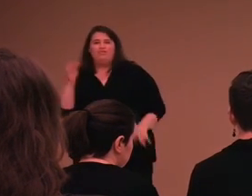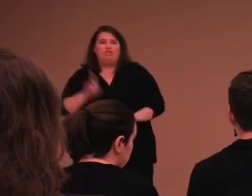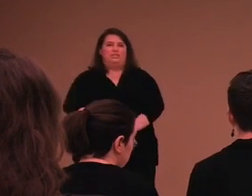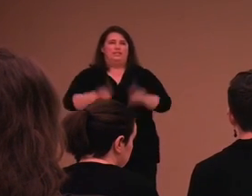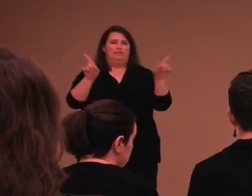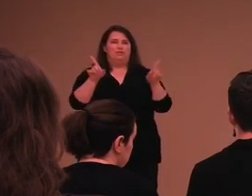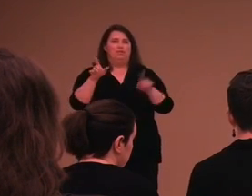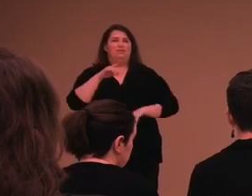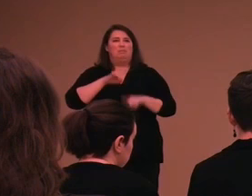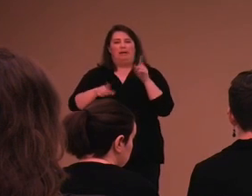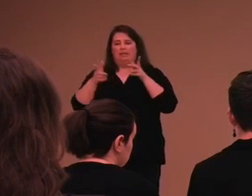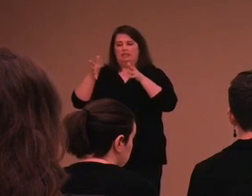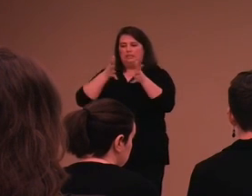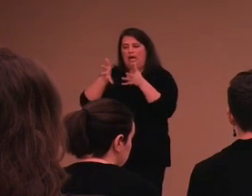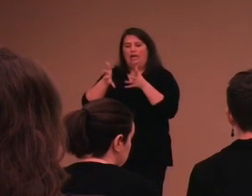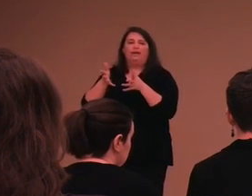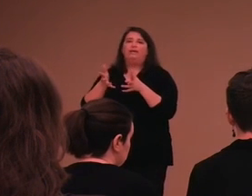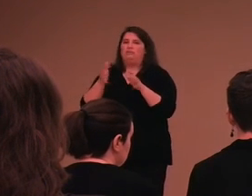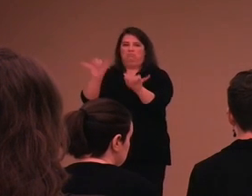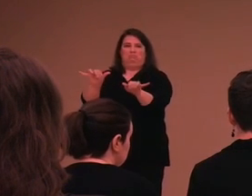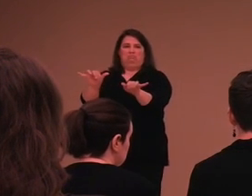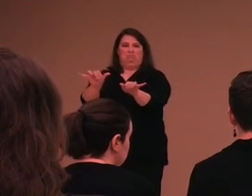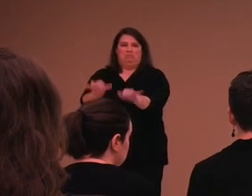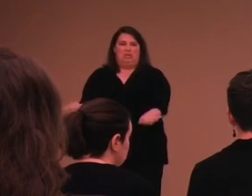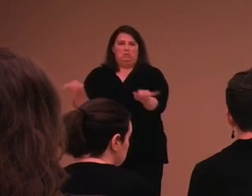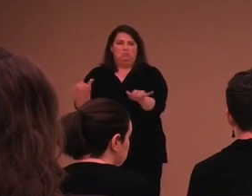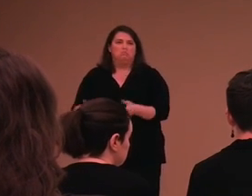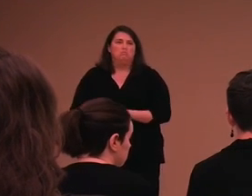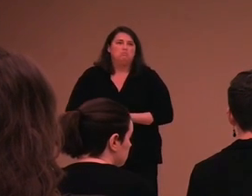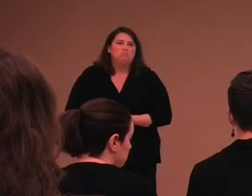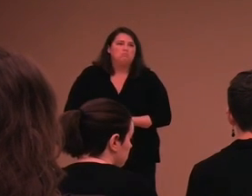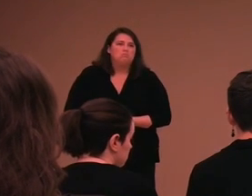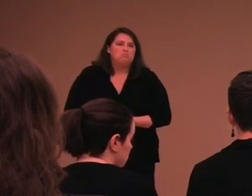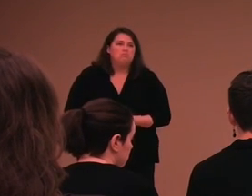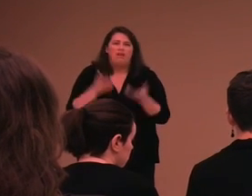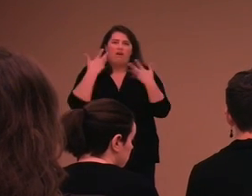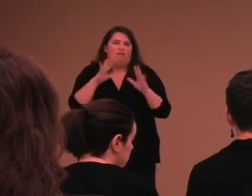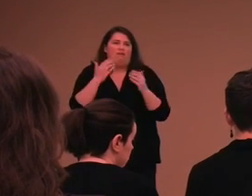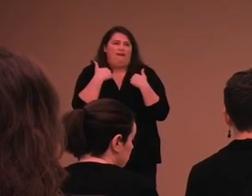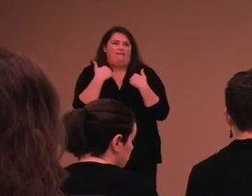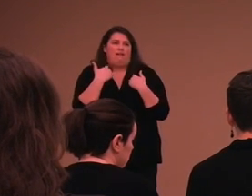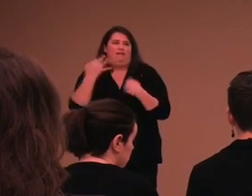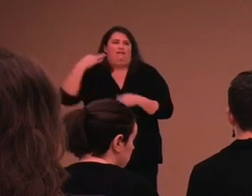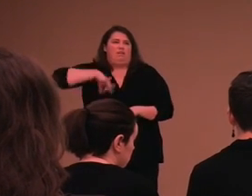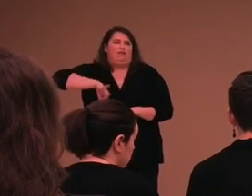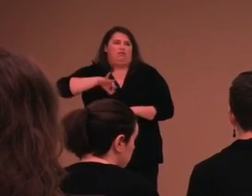It would be more difficult for a hearing person to catch on to So they already have that sort of advantage deaf people with sign language